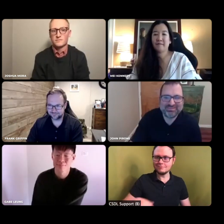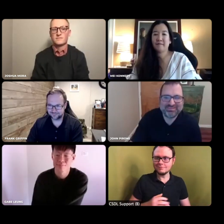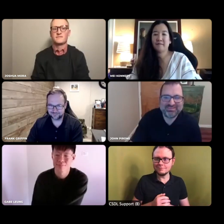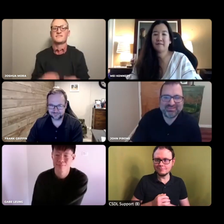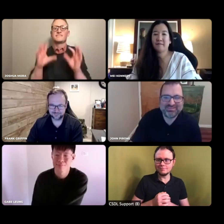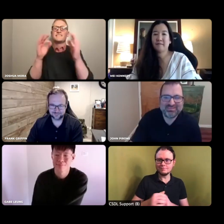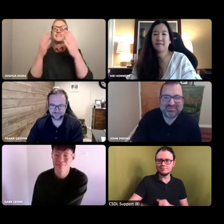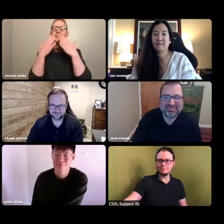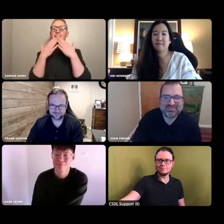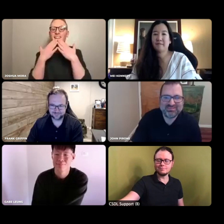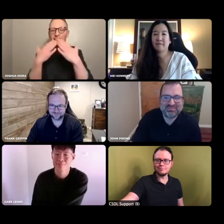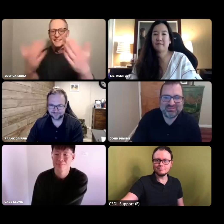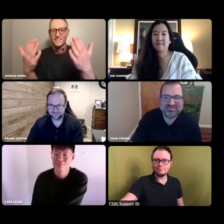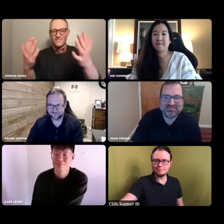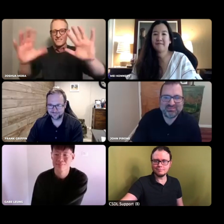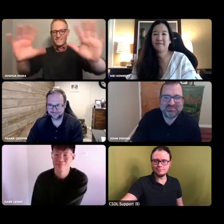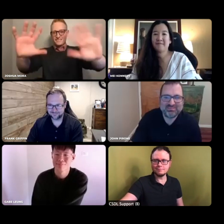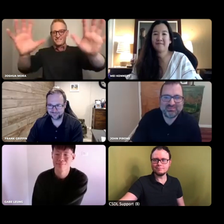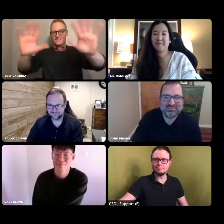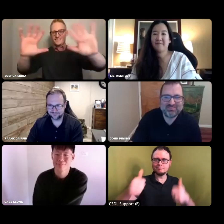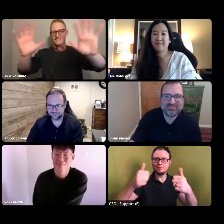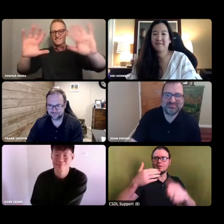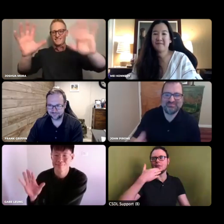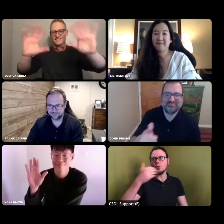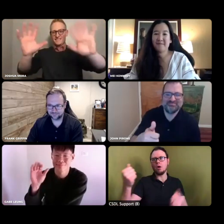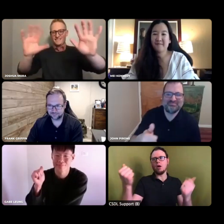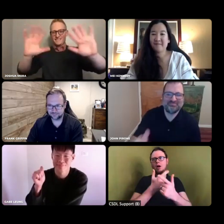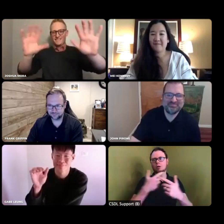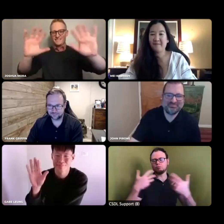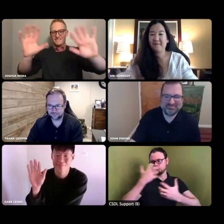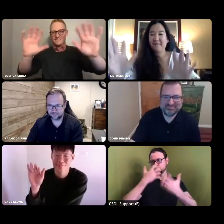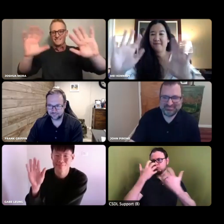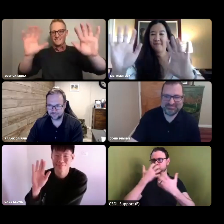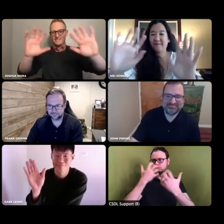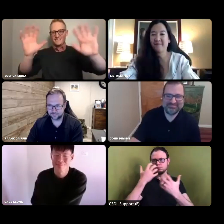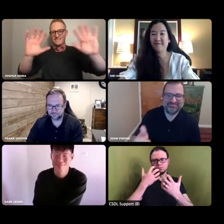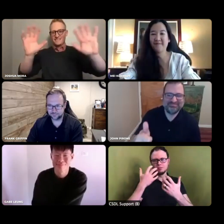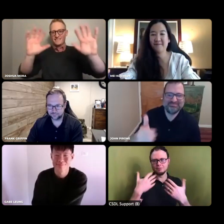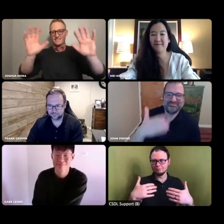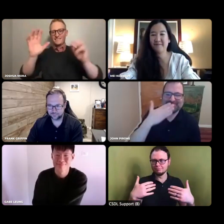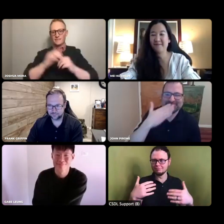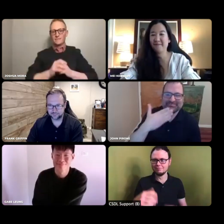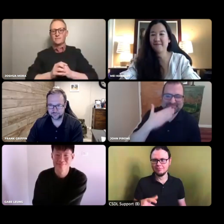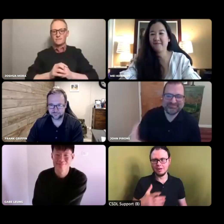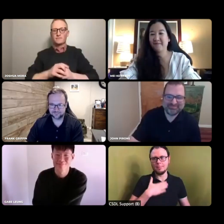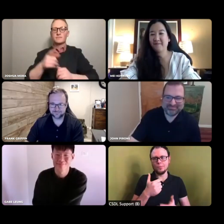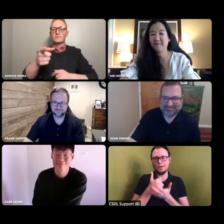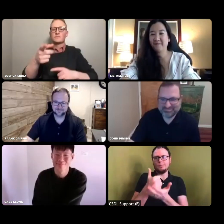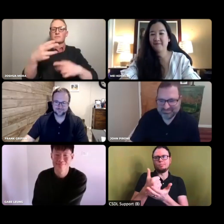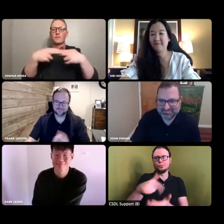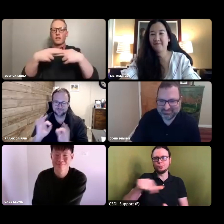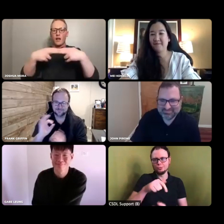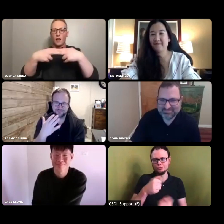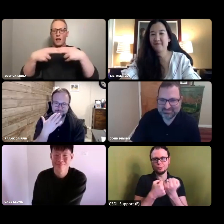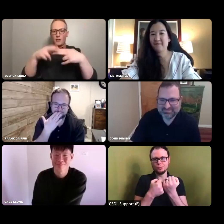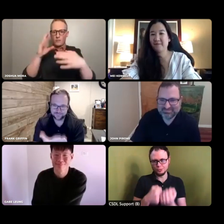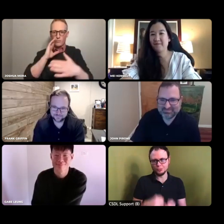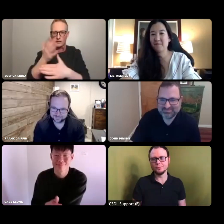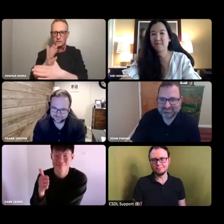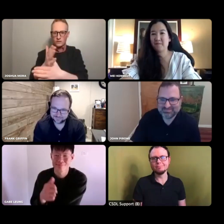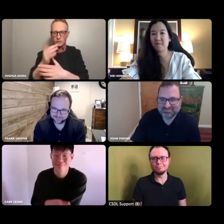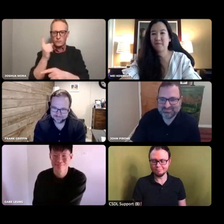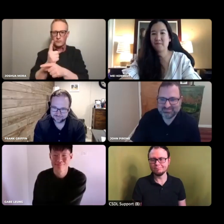Thank you everyone.